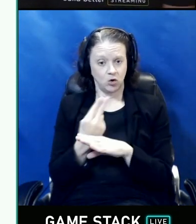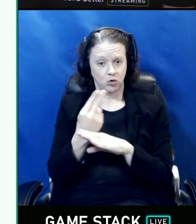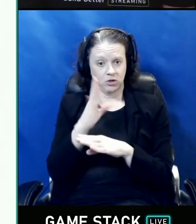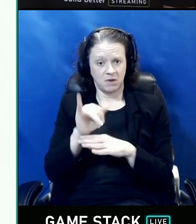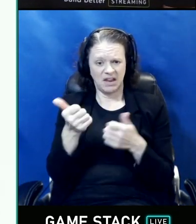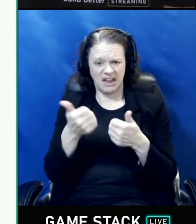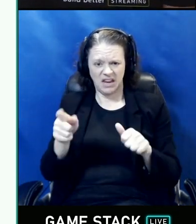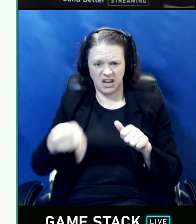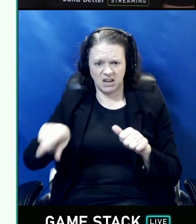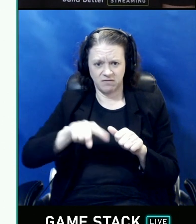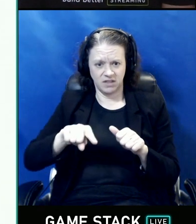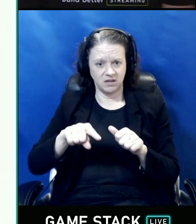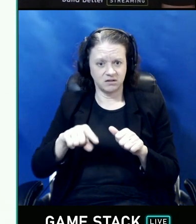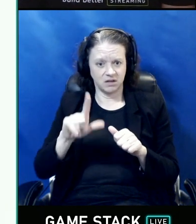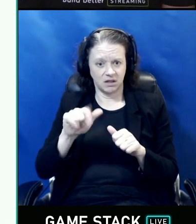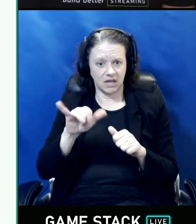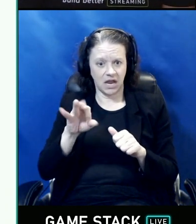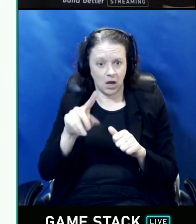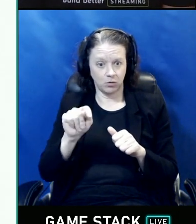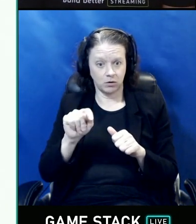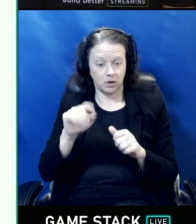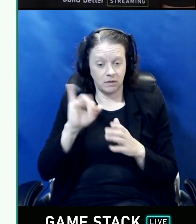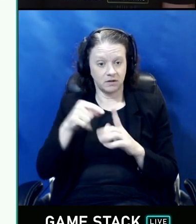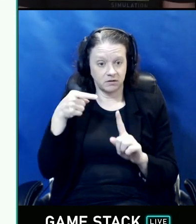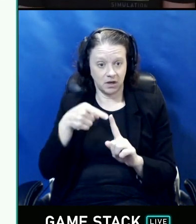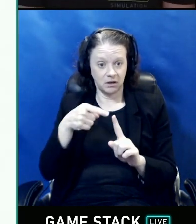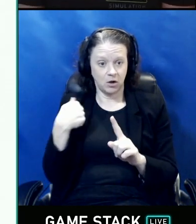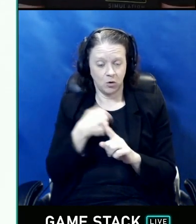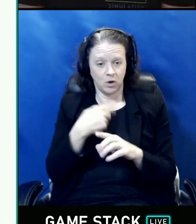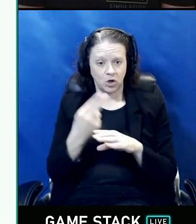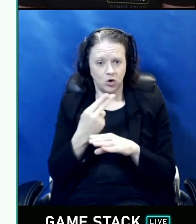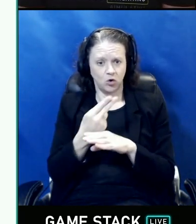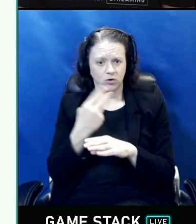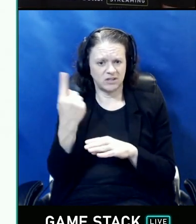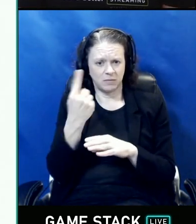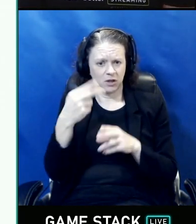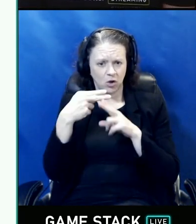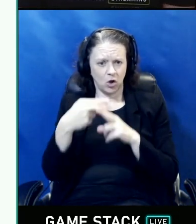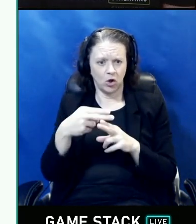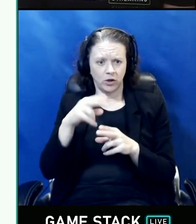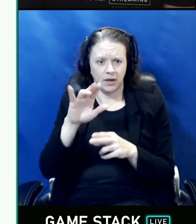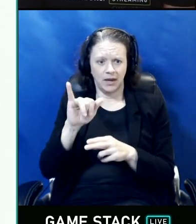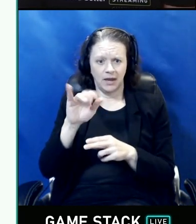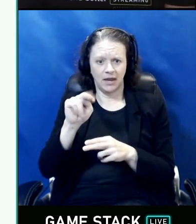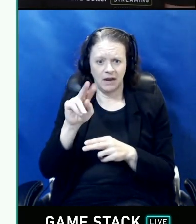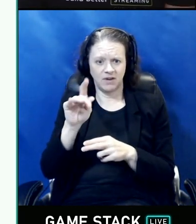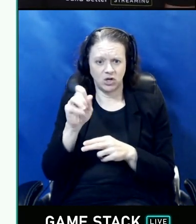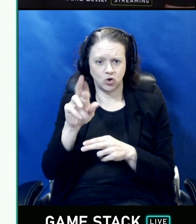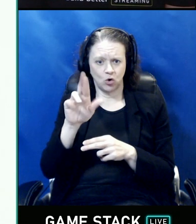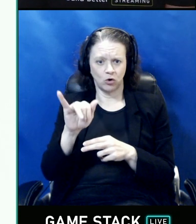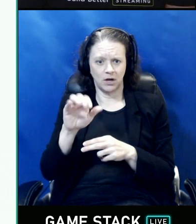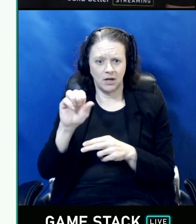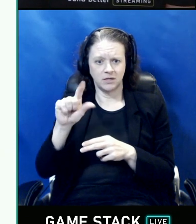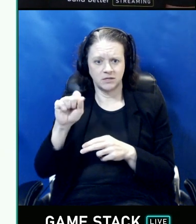In this case, we reference a piece of state named inventorySlot1Visible and we bind that state to the visibility